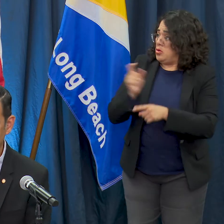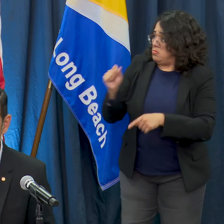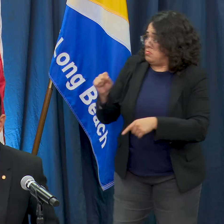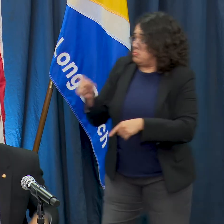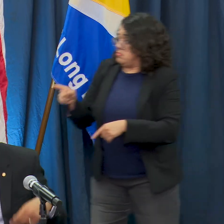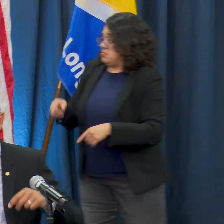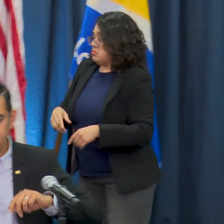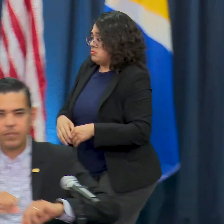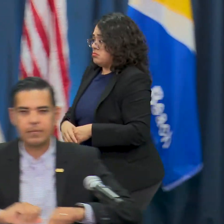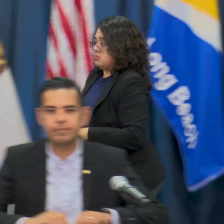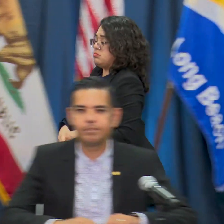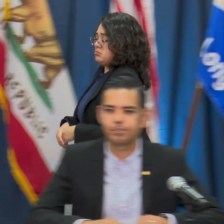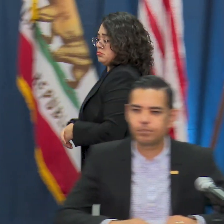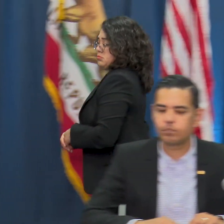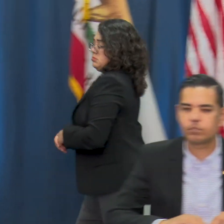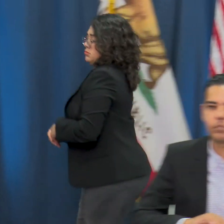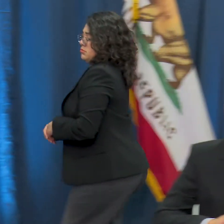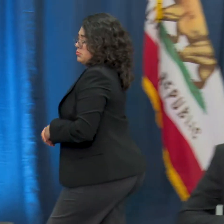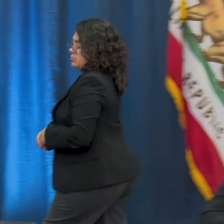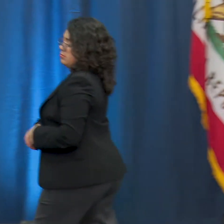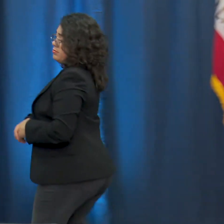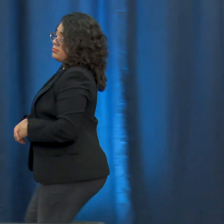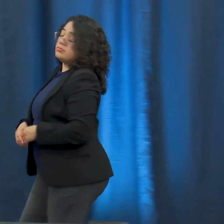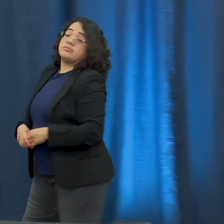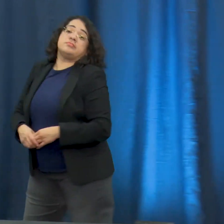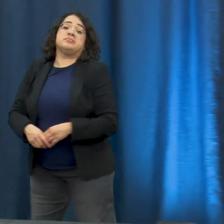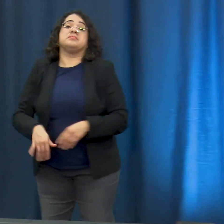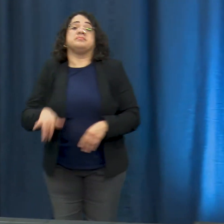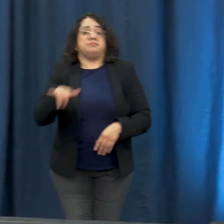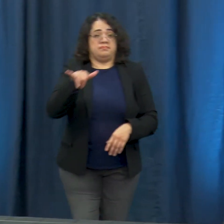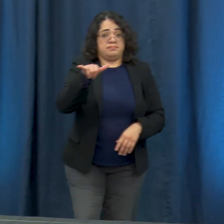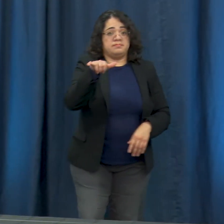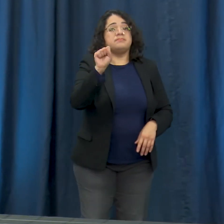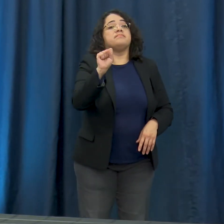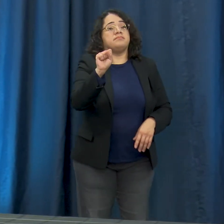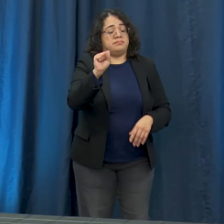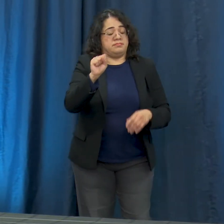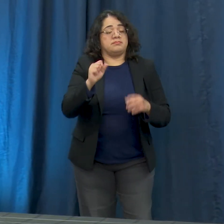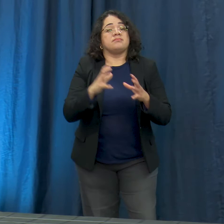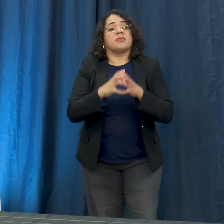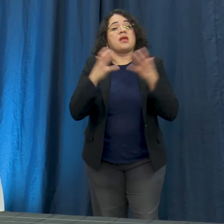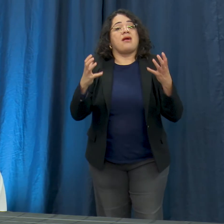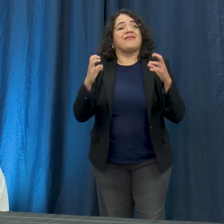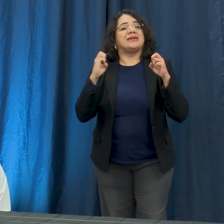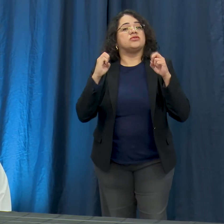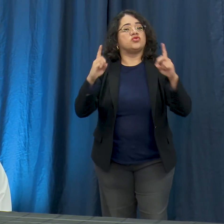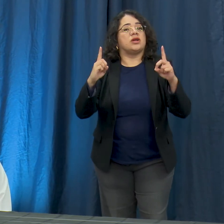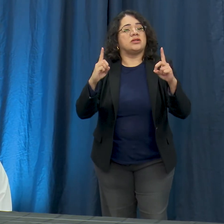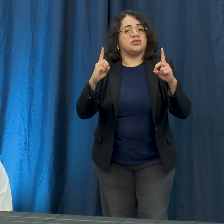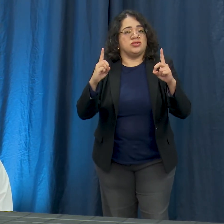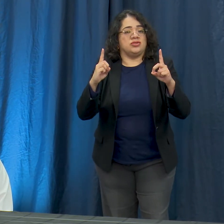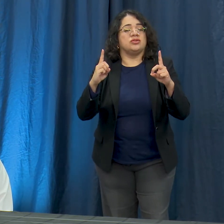education and I haven't heard of any anyone needing to be shut down just more